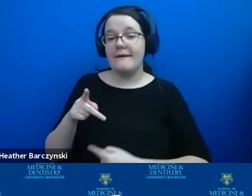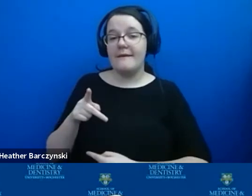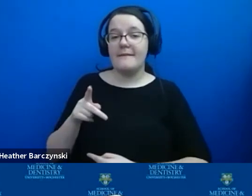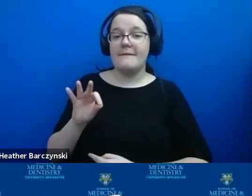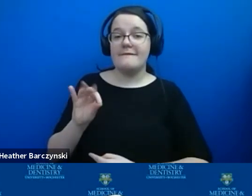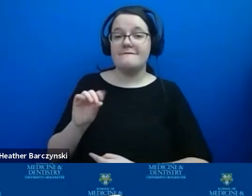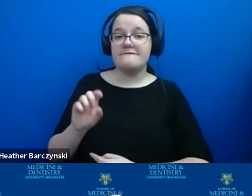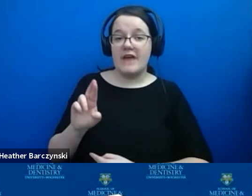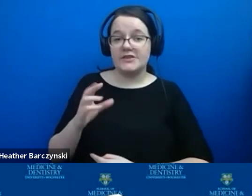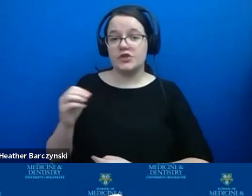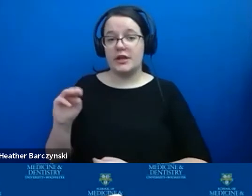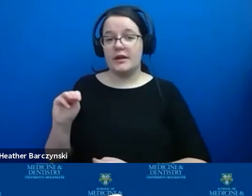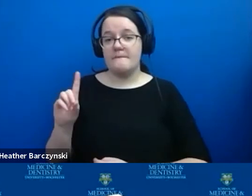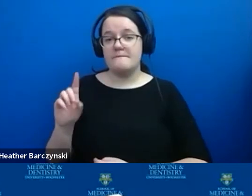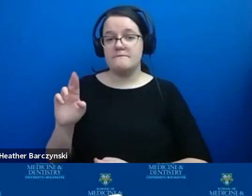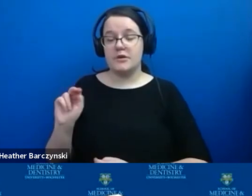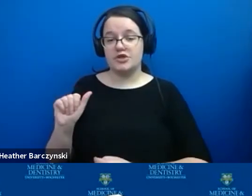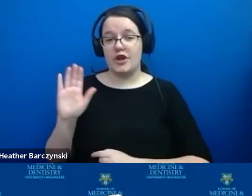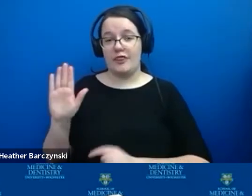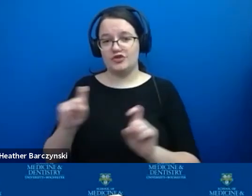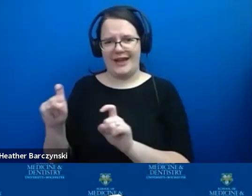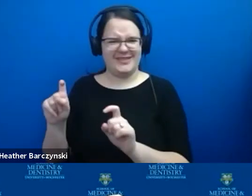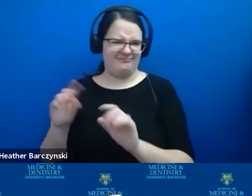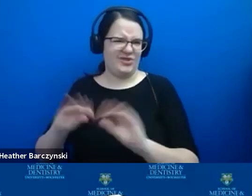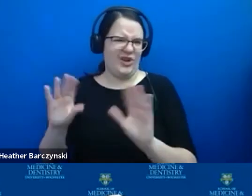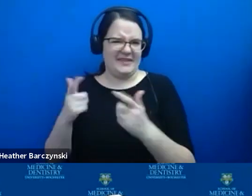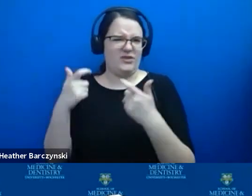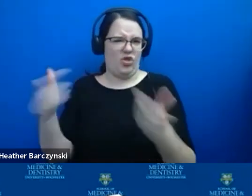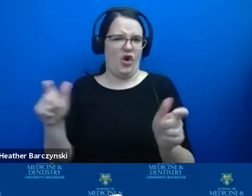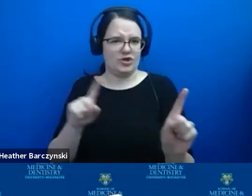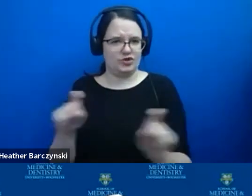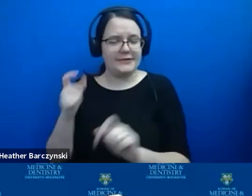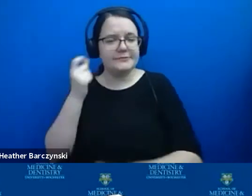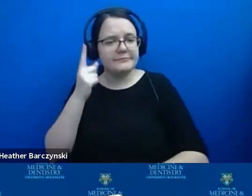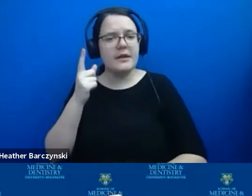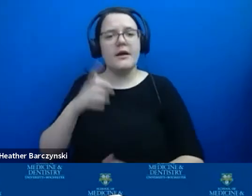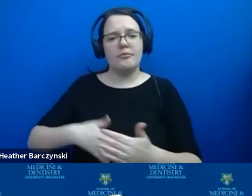they're obviously very large trials and even though pregnant women were excluded women did